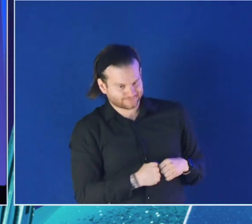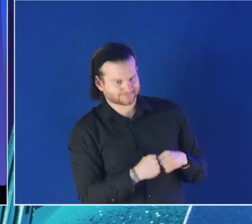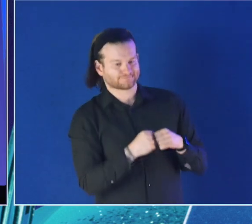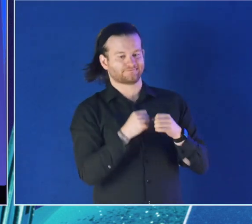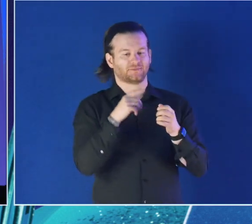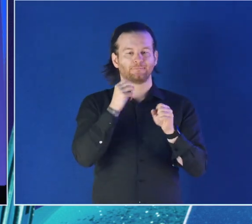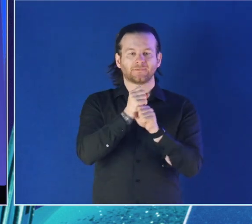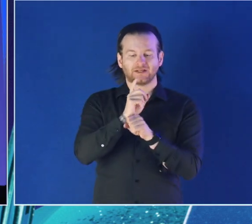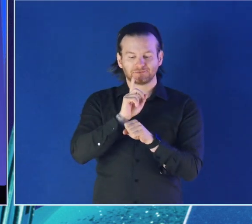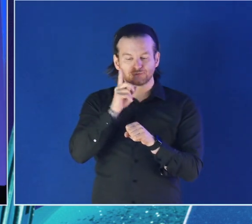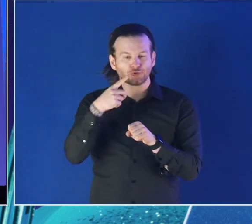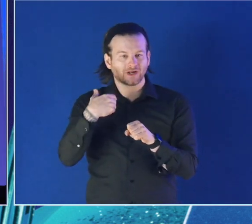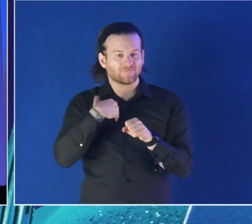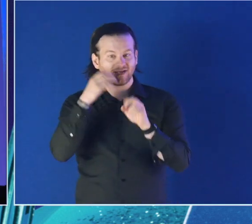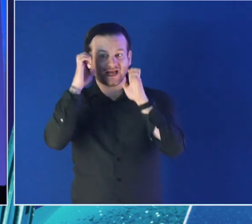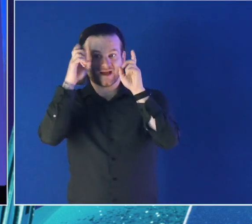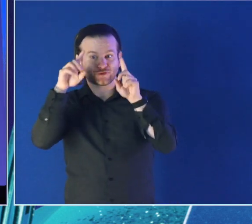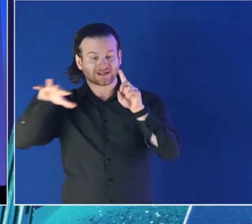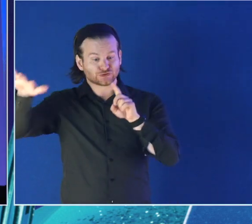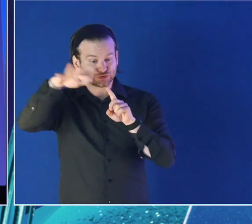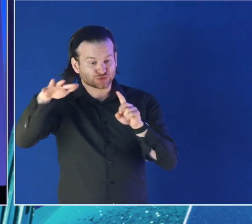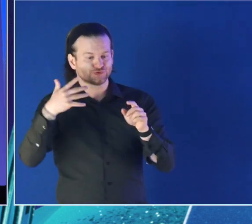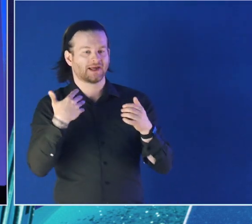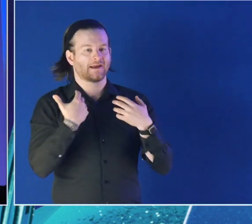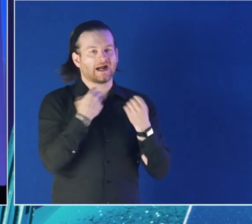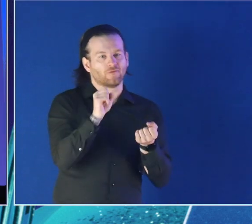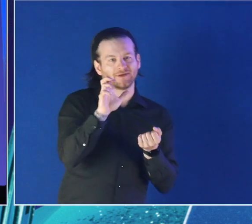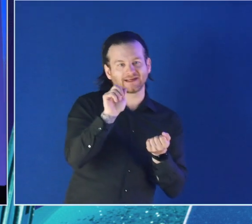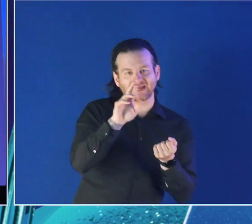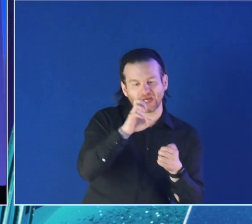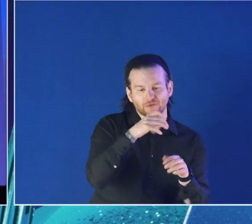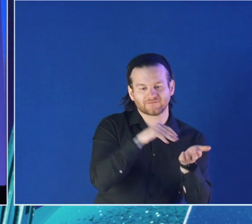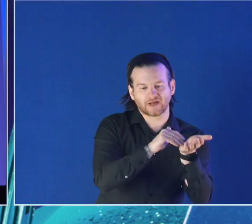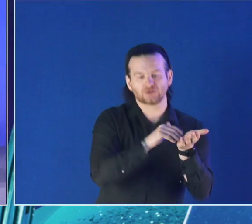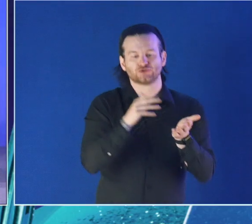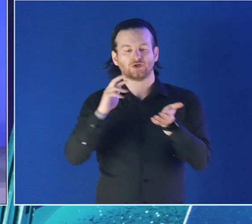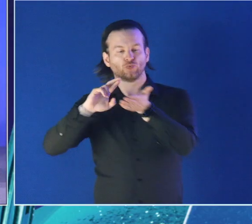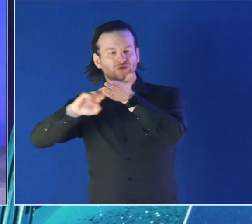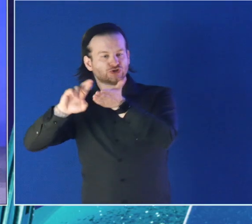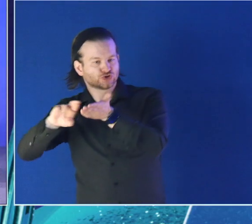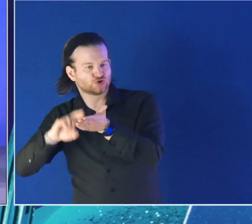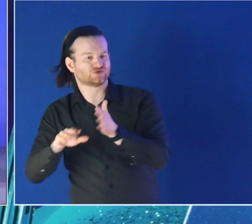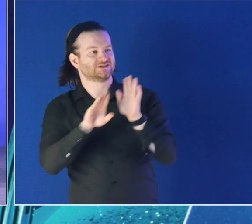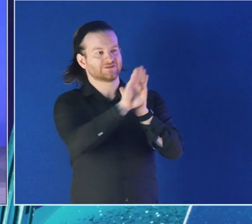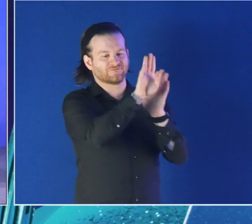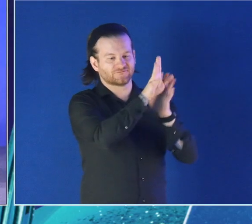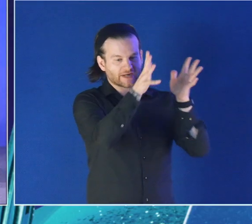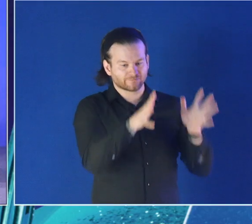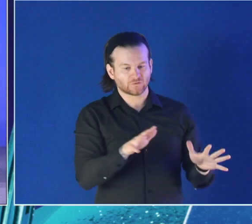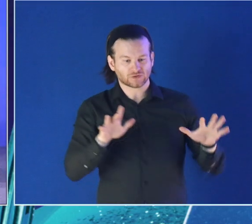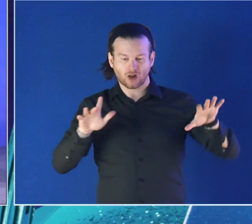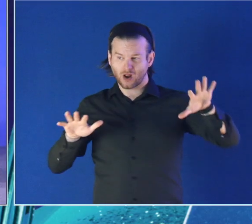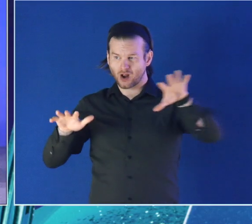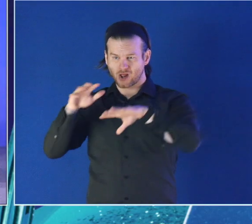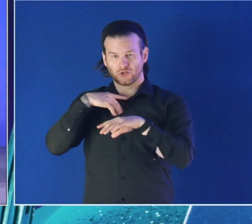and individualization to the next level. I agree. There's too many barriers that we see at this point.